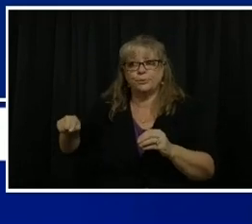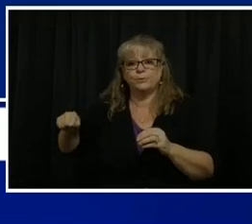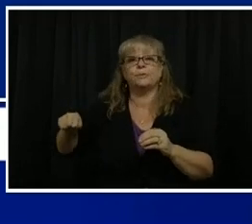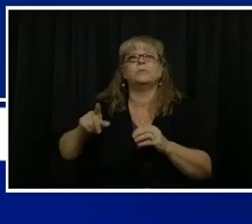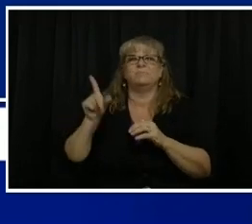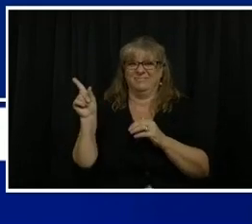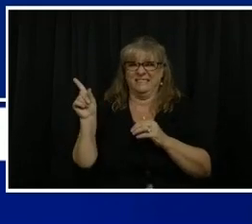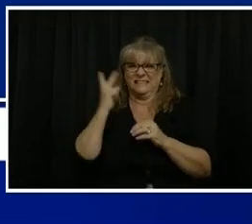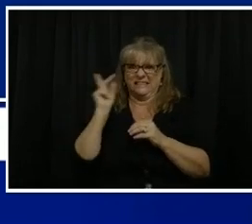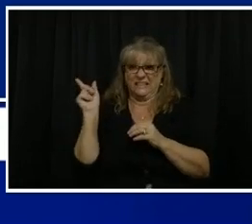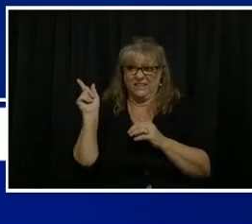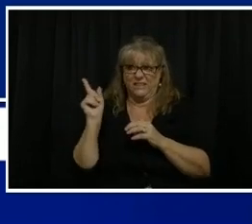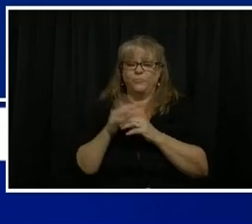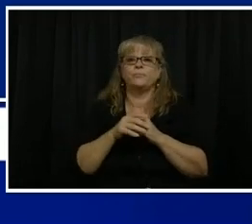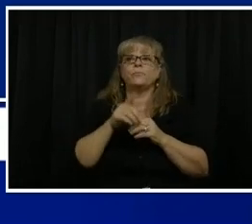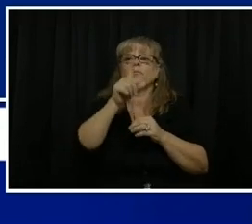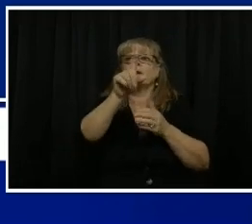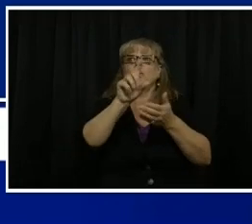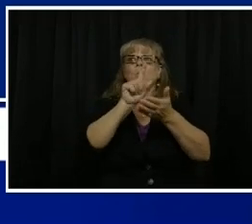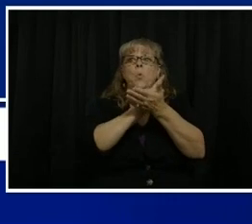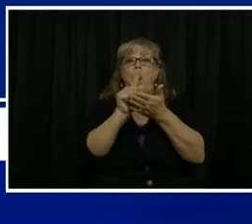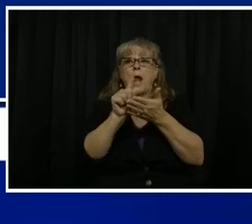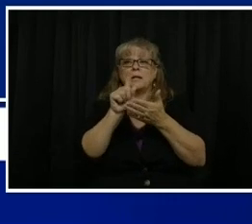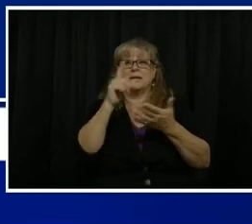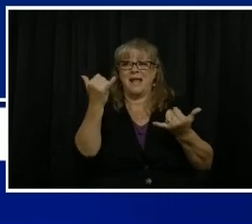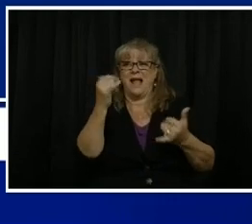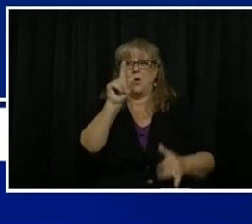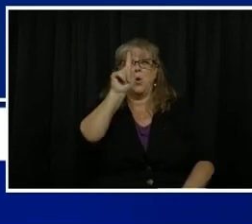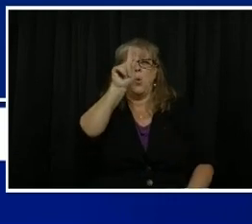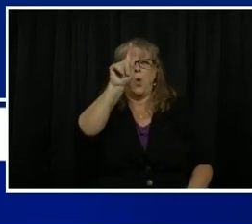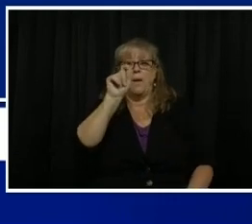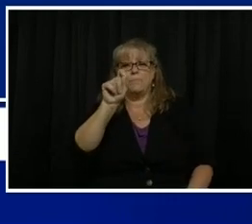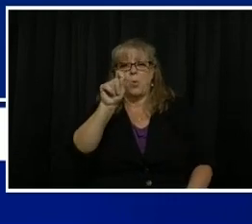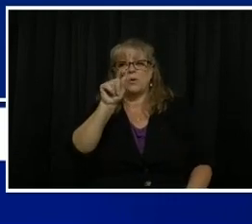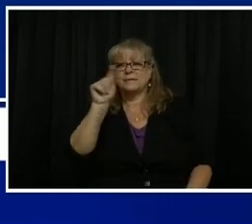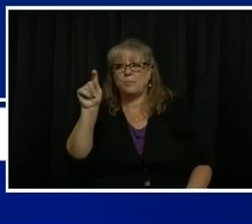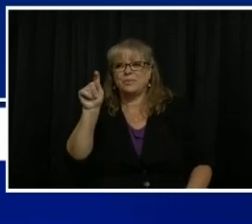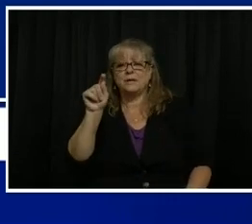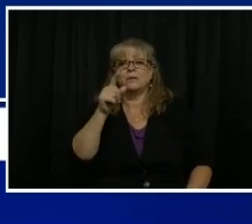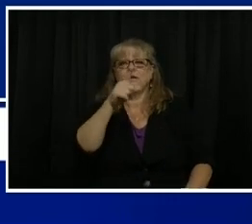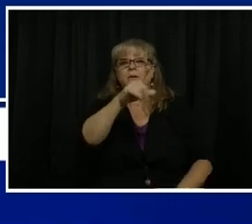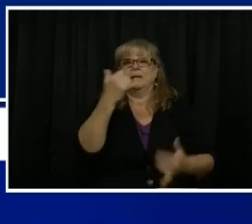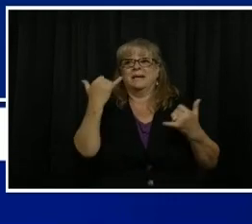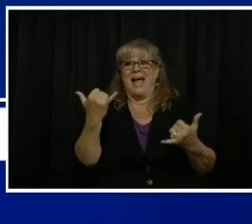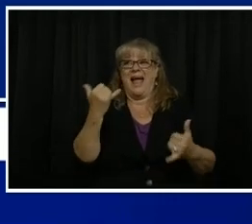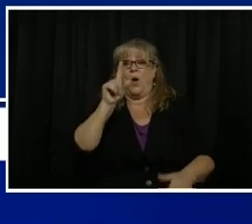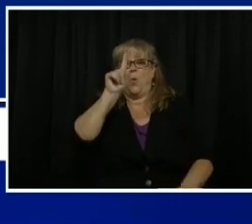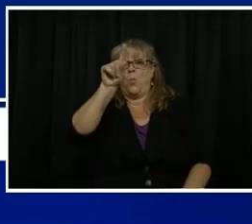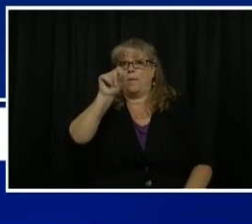REPRODUCTIVE NUMBER.